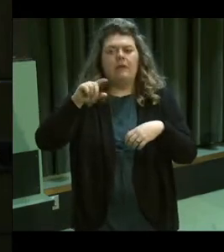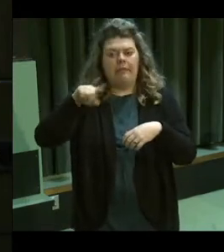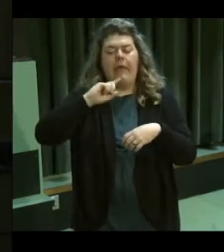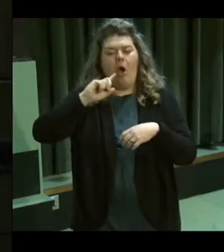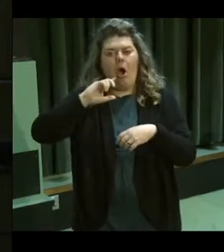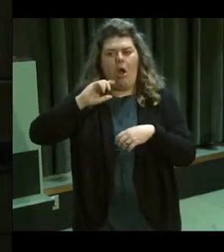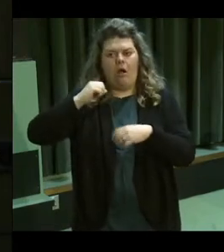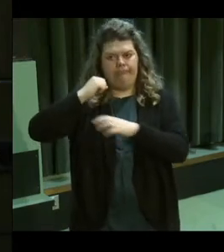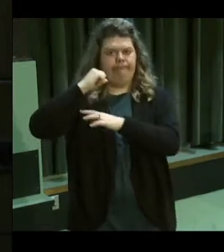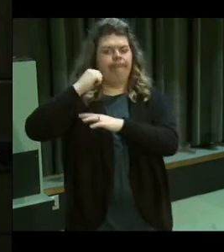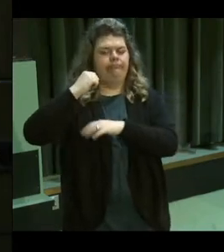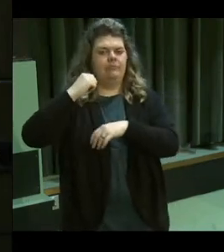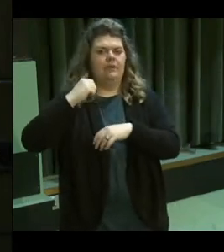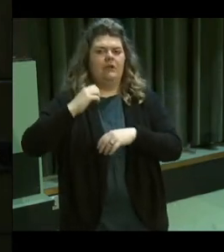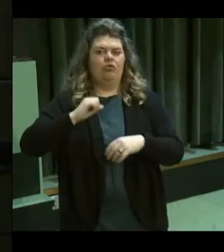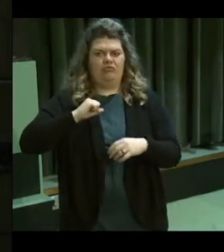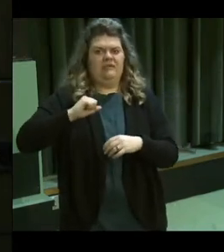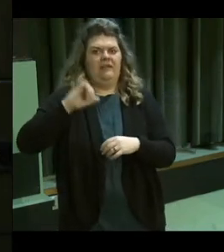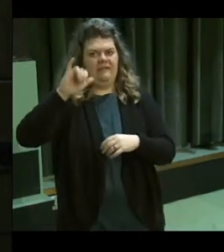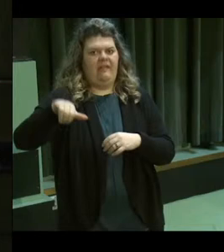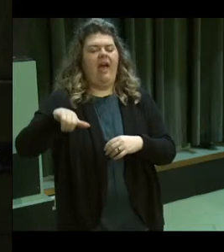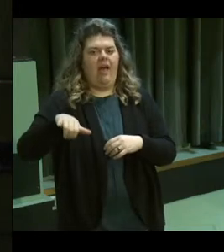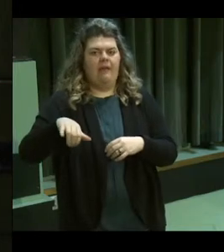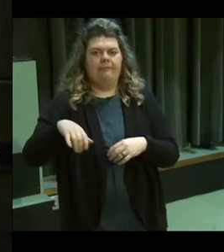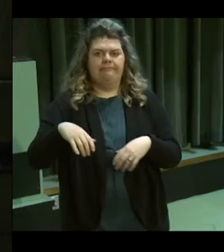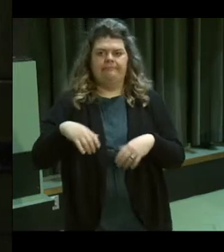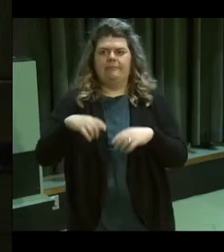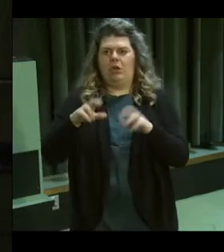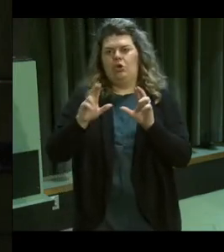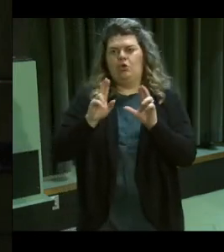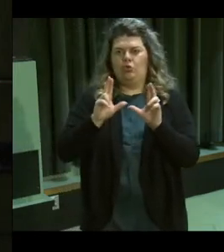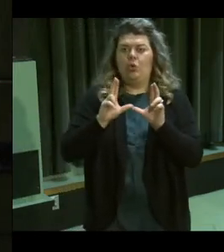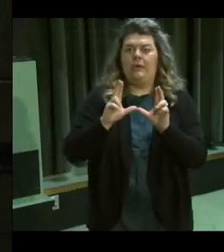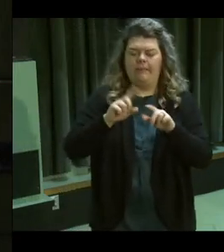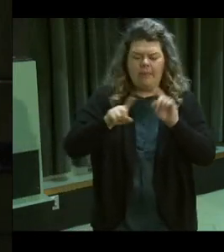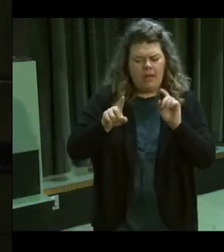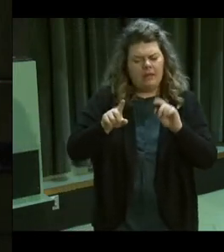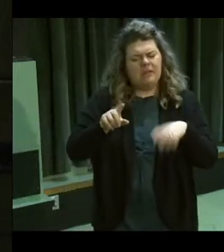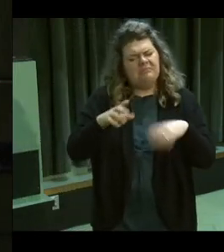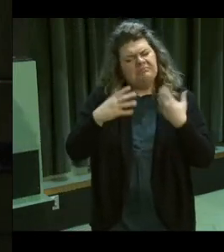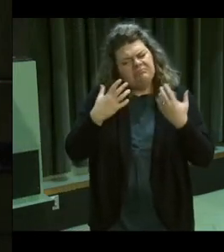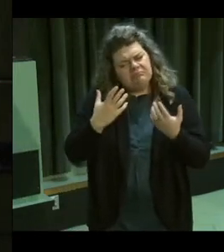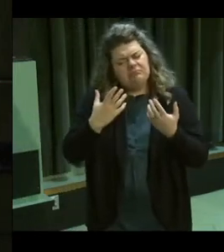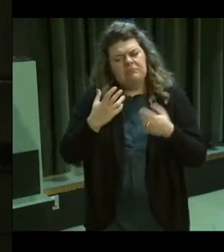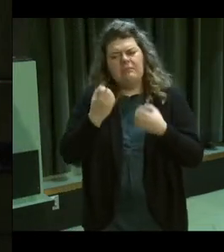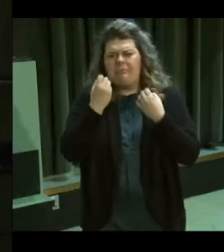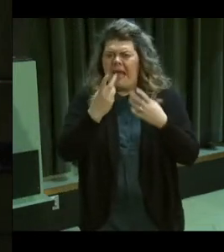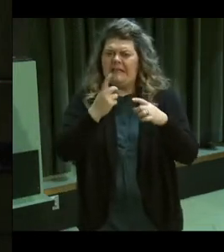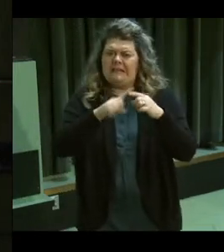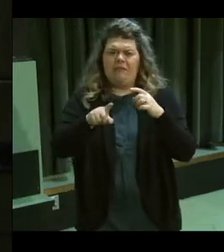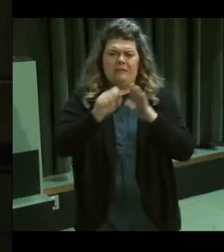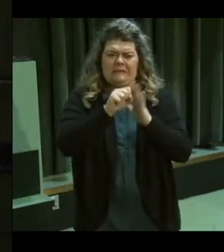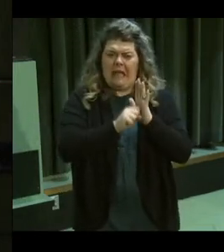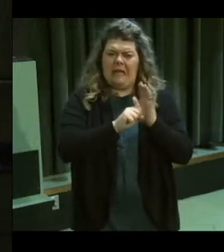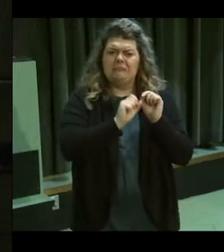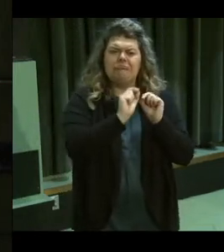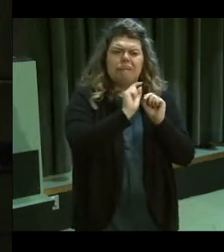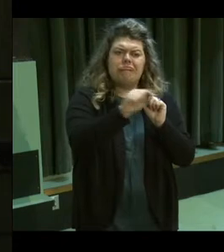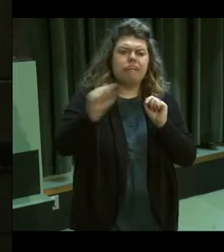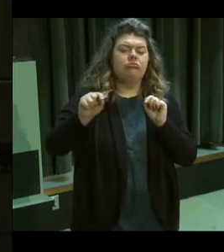pushing back on that. But, you